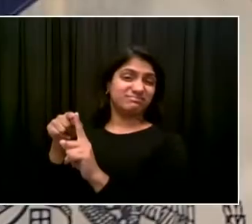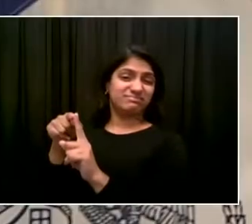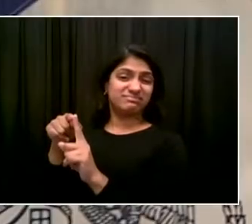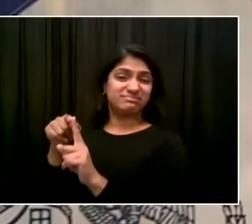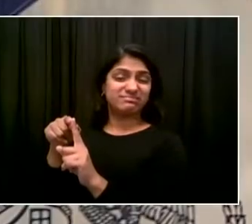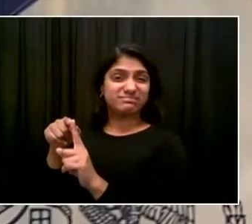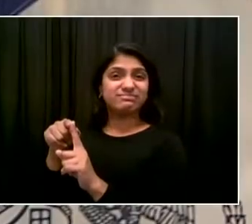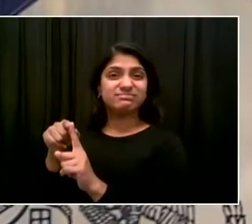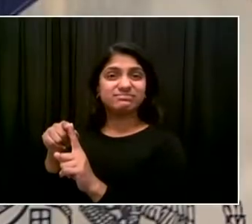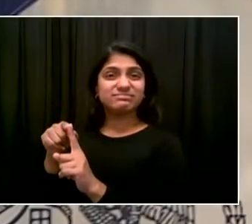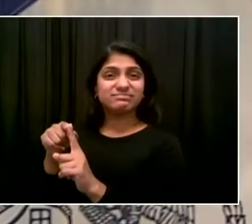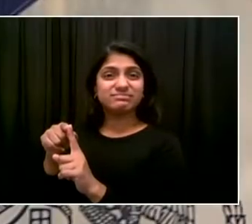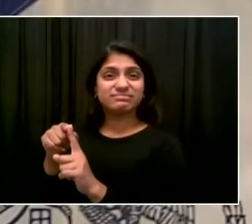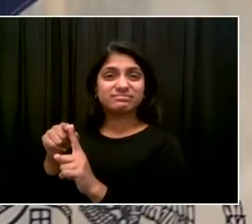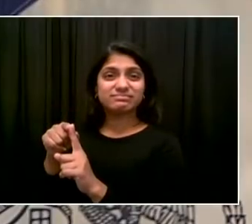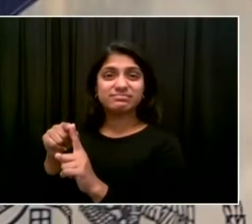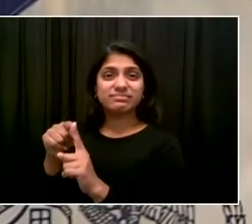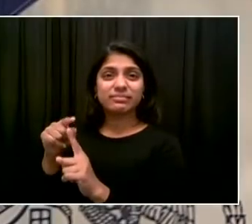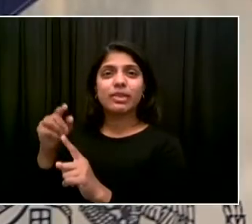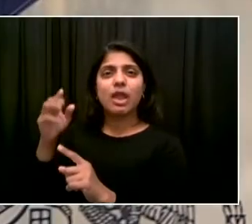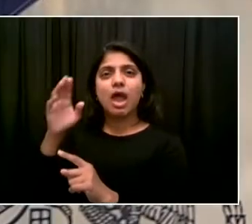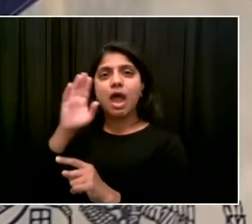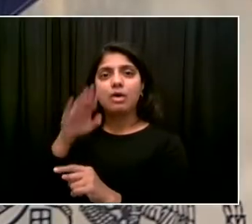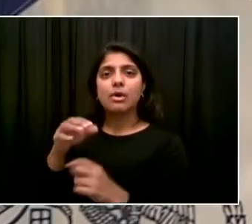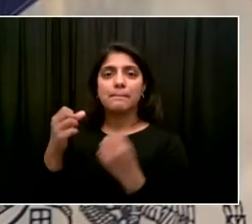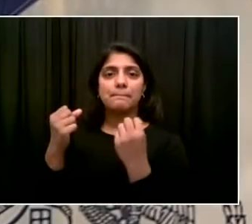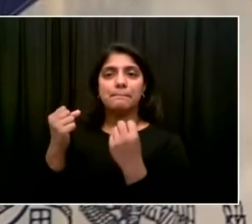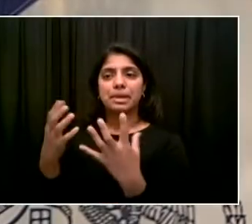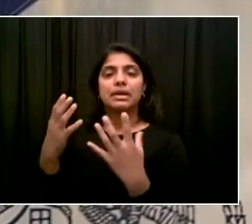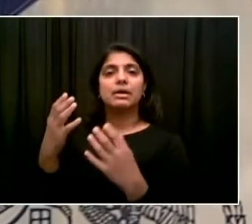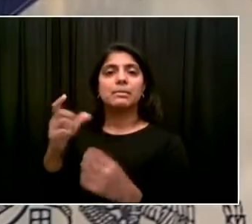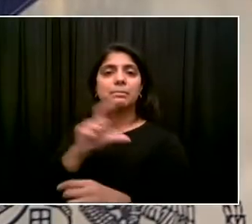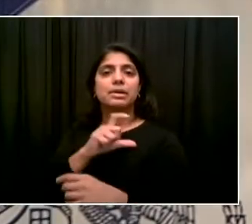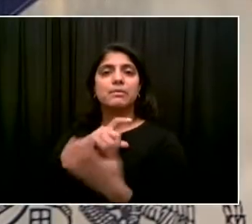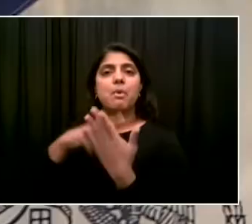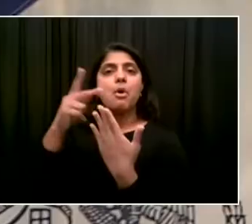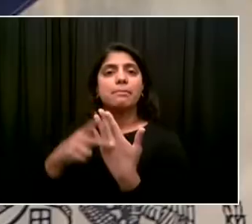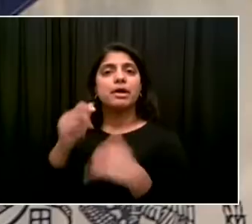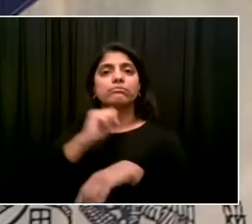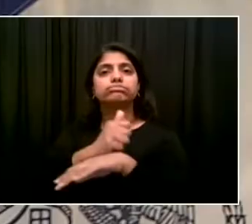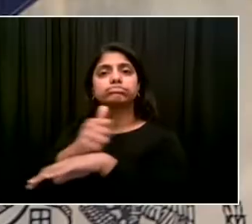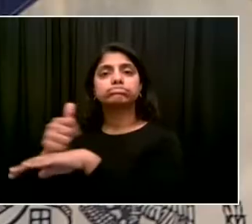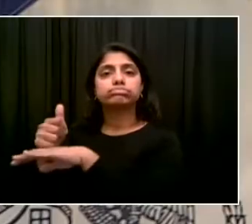GOING TO HELP THEM BE A ACTIVE AN DTA KEUS TO THE NEXT LEVEL. I REALLY BELIEVE WE ARE HAVING IN THE SITUATION WITH